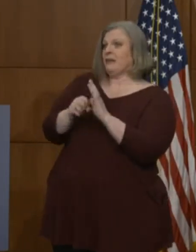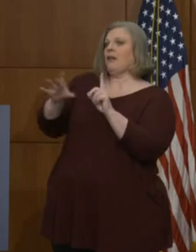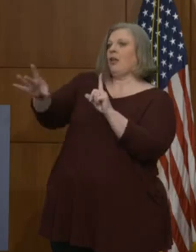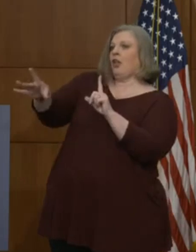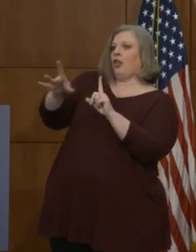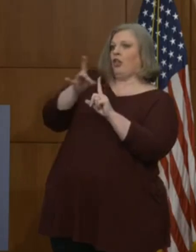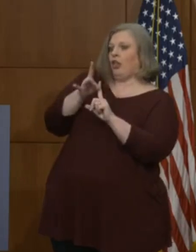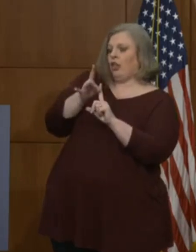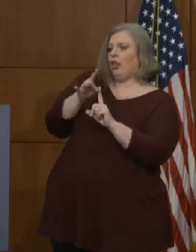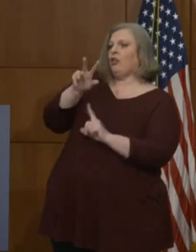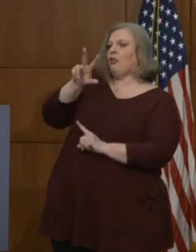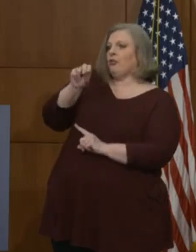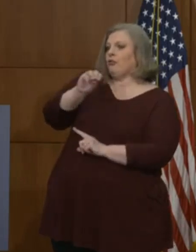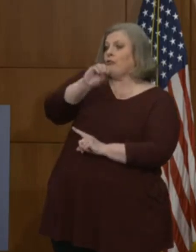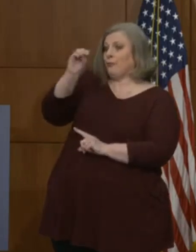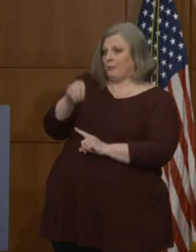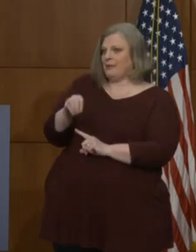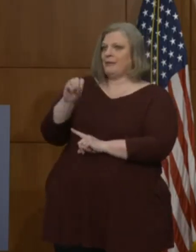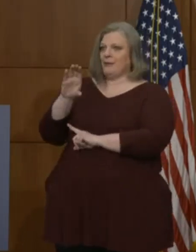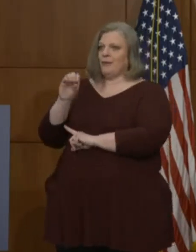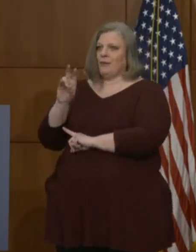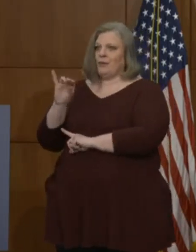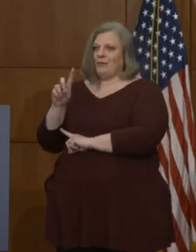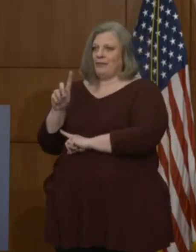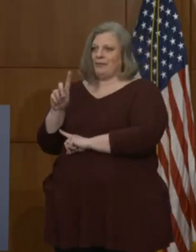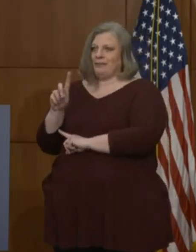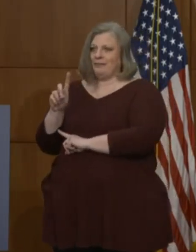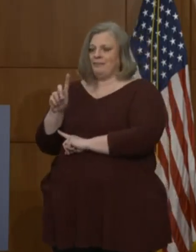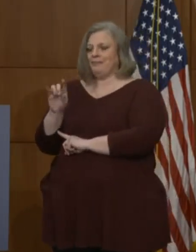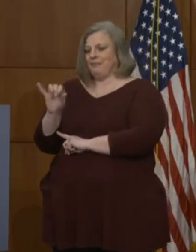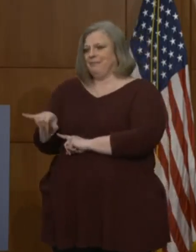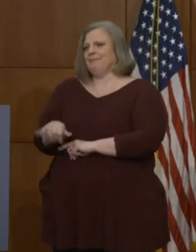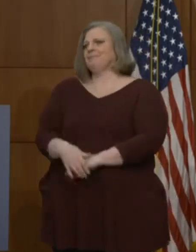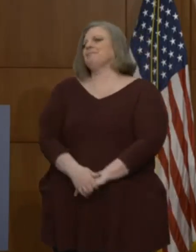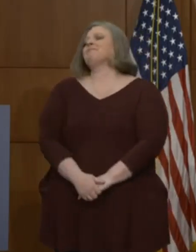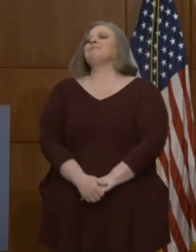POPULATION IN OUR STATE IT HAS A 30% OF THE CASES. AND IN